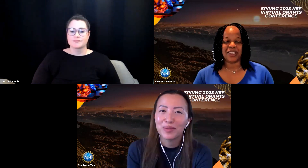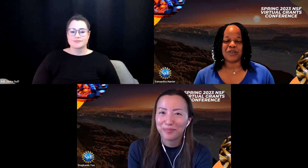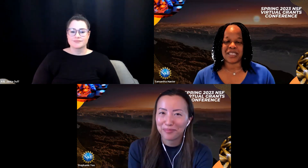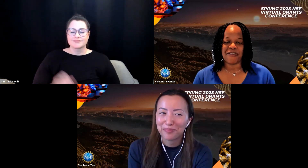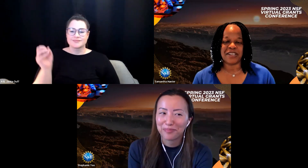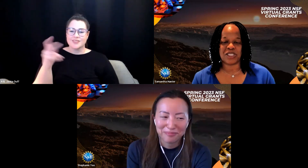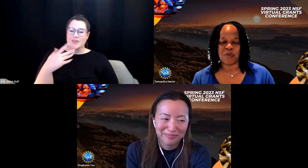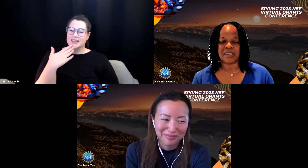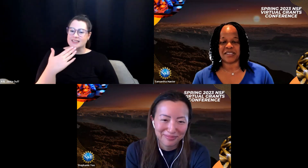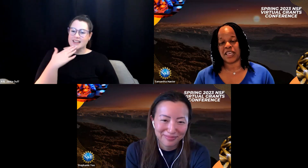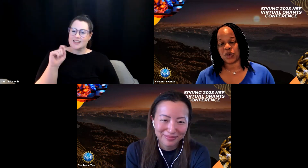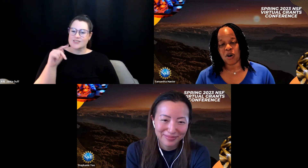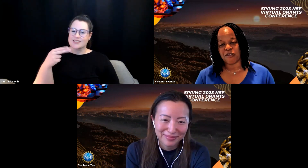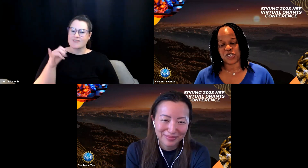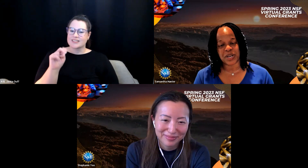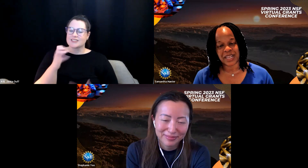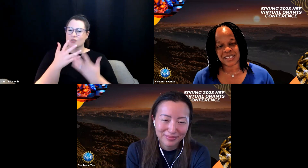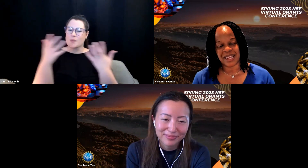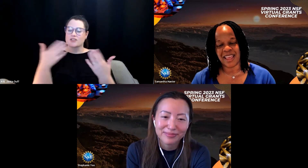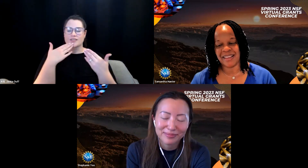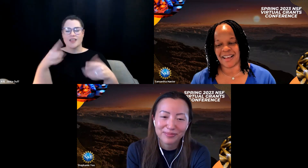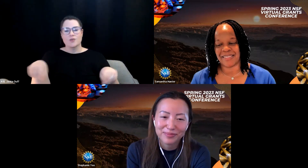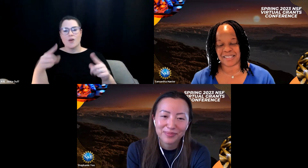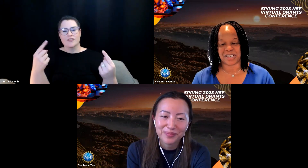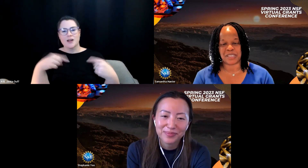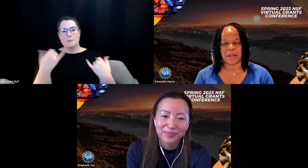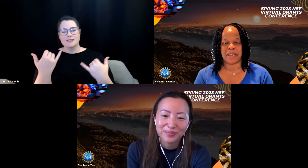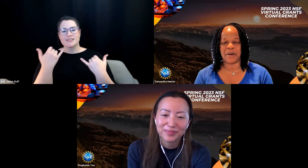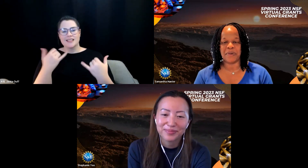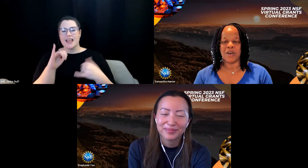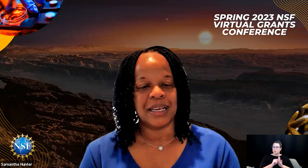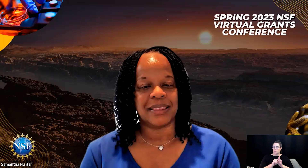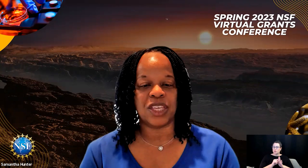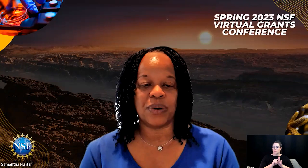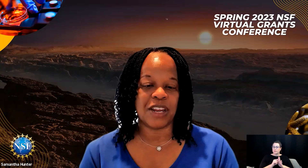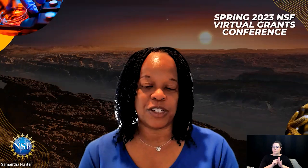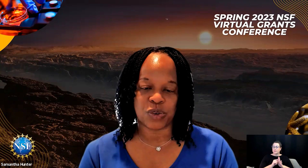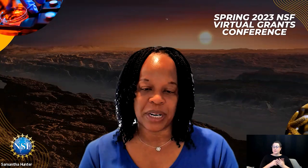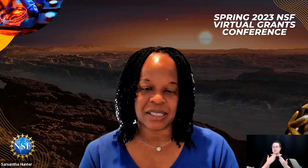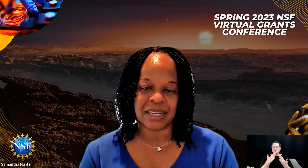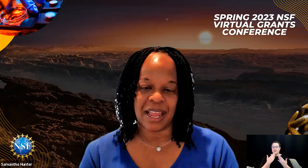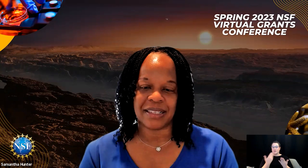Thank you, Stephanie, so much. And thank you all for joining us today. That's our time now. Thank you again for joining us today.